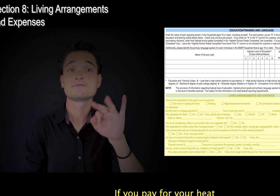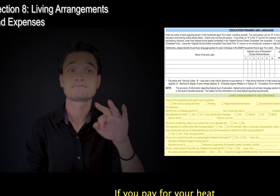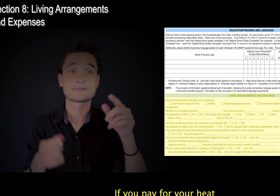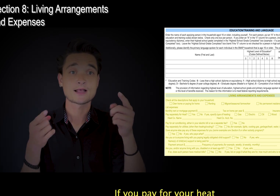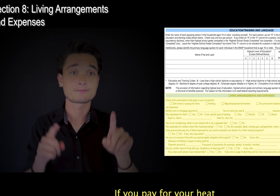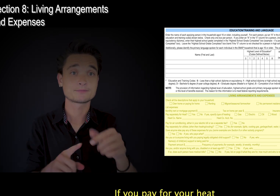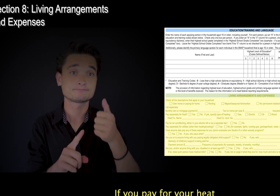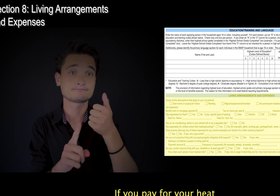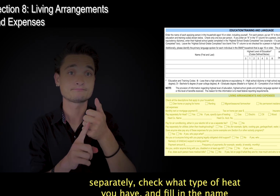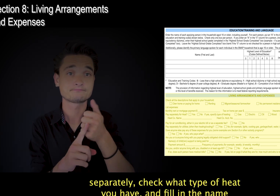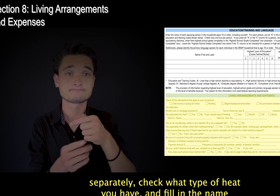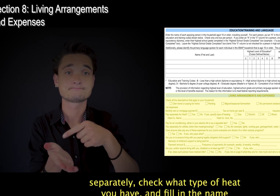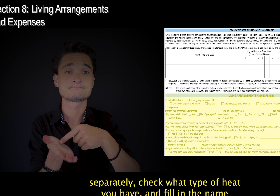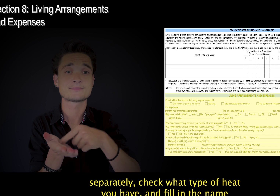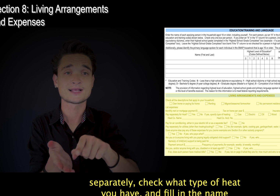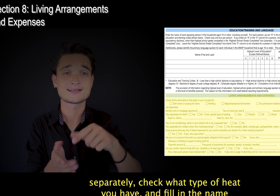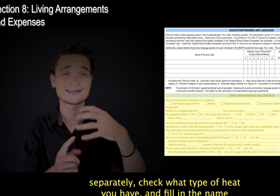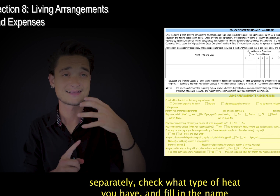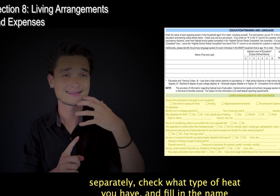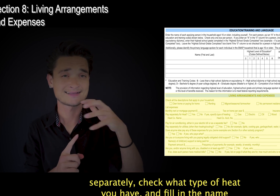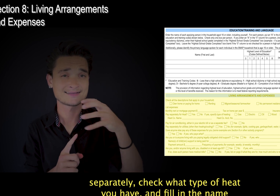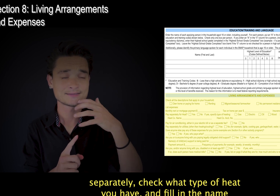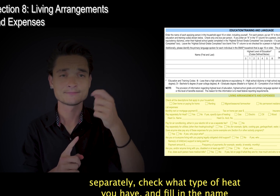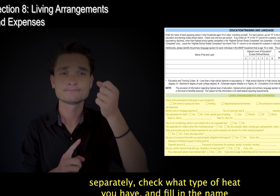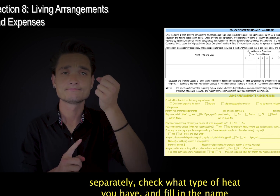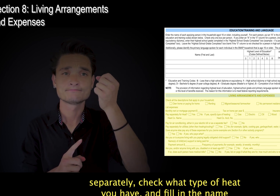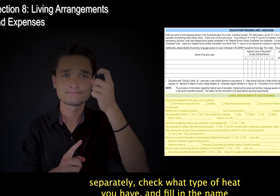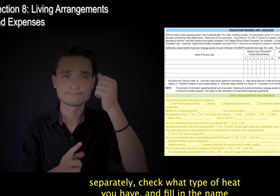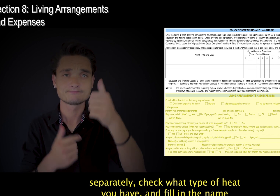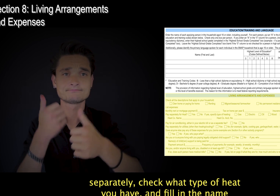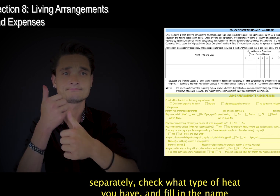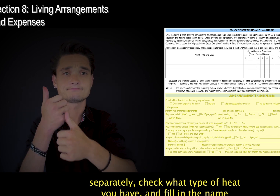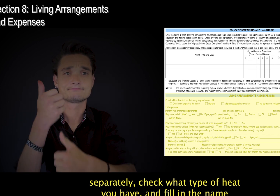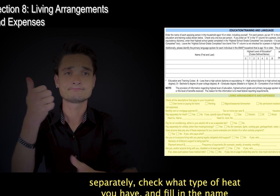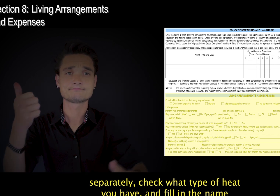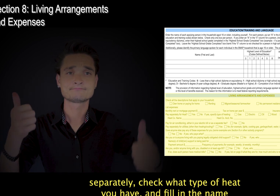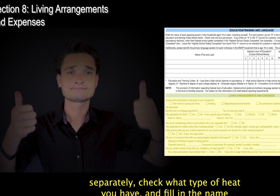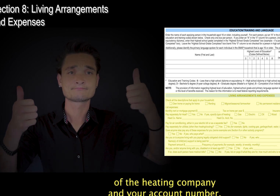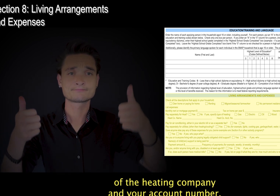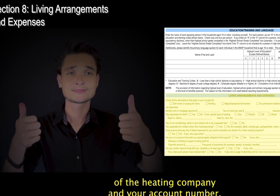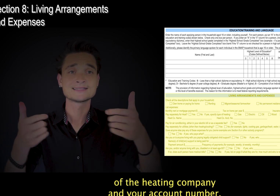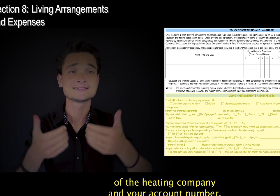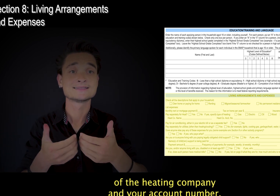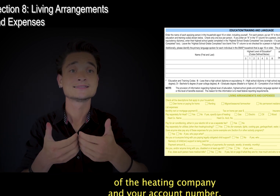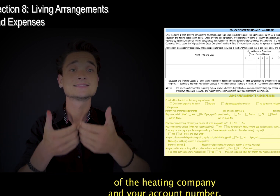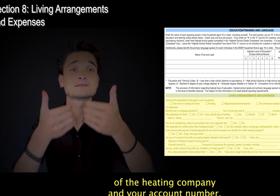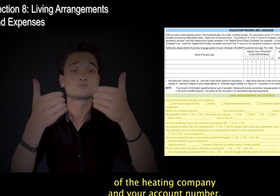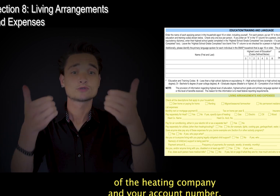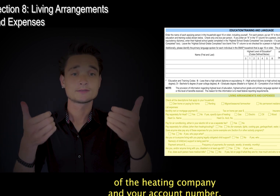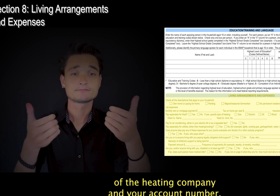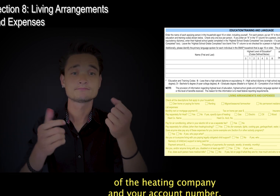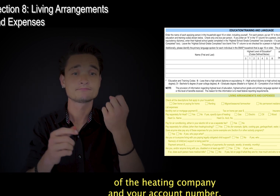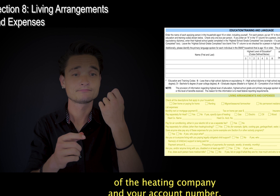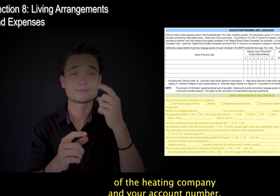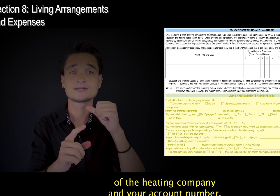If you pay for your heat separately, check what type of heat you have, and fill in the name of the heating company and your account number.